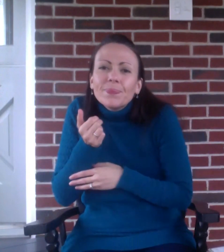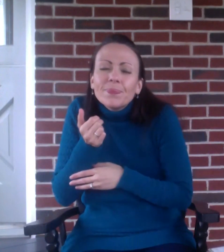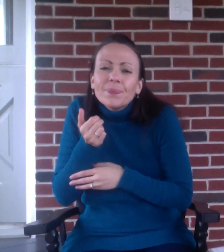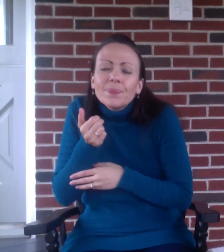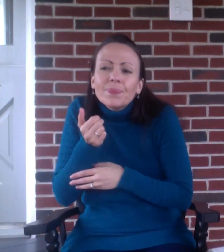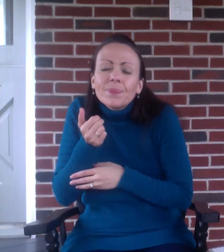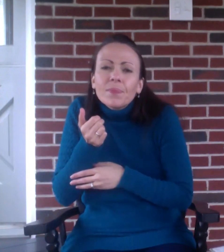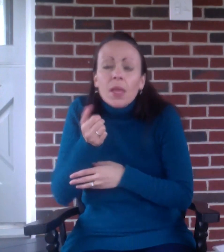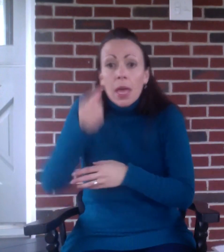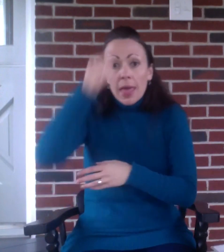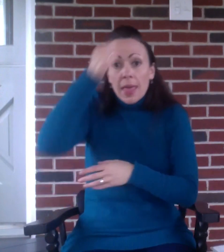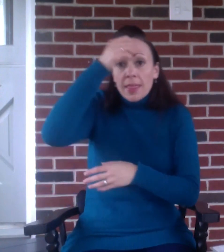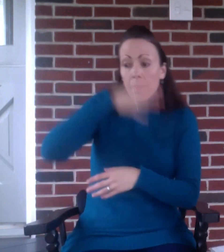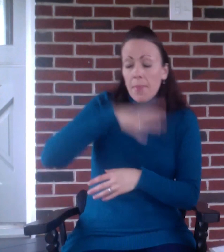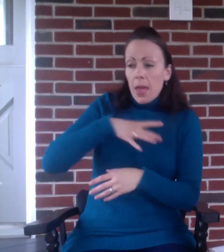I'm sure you've spilled some crumbs before.